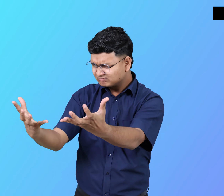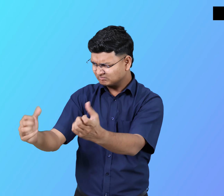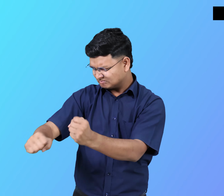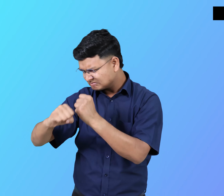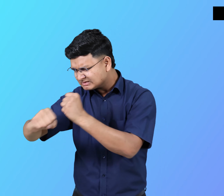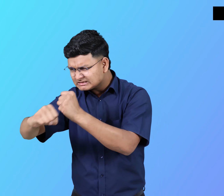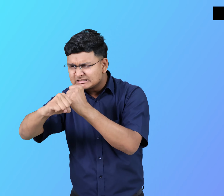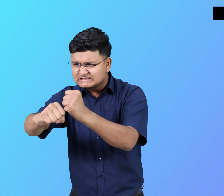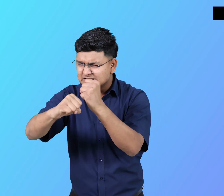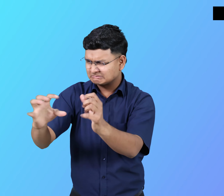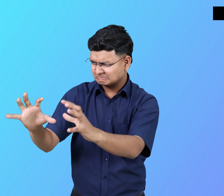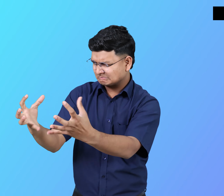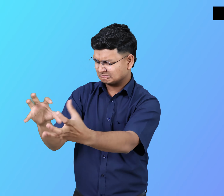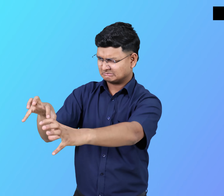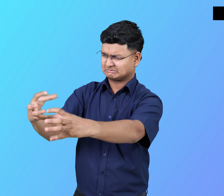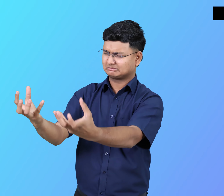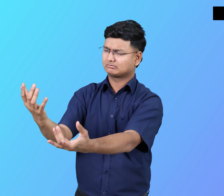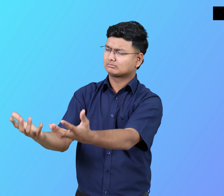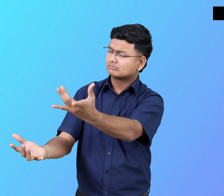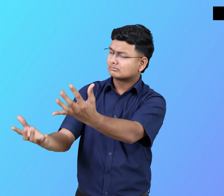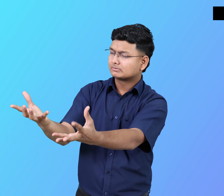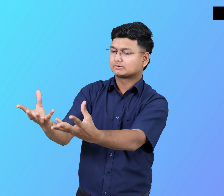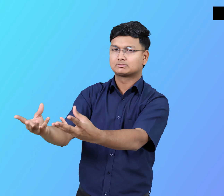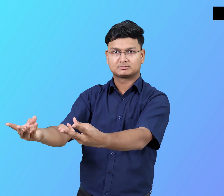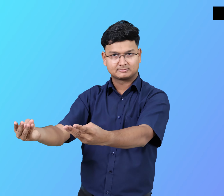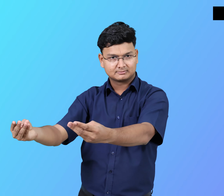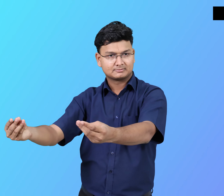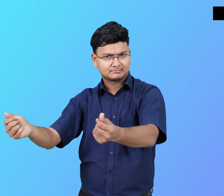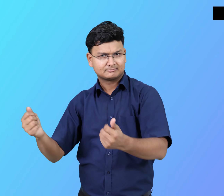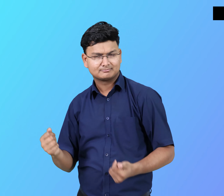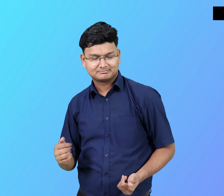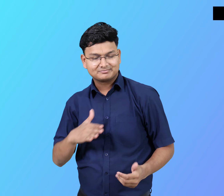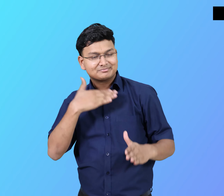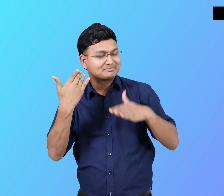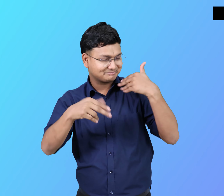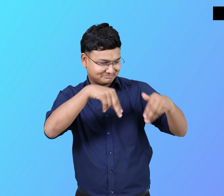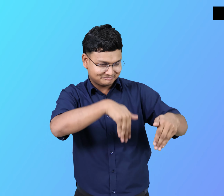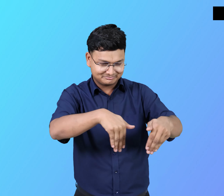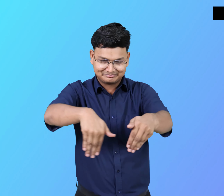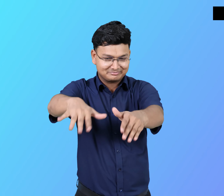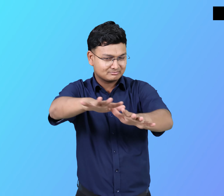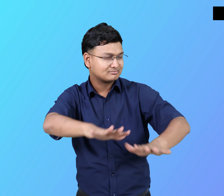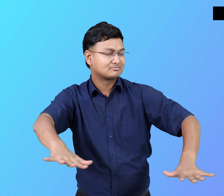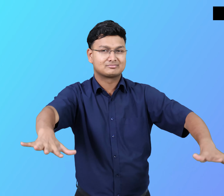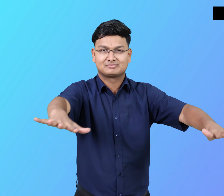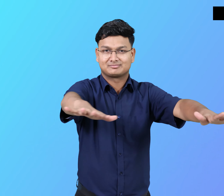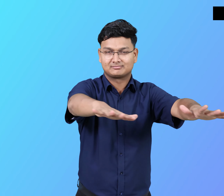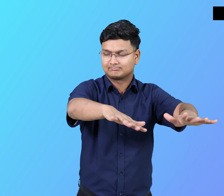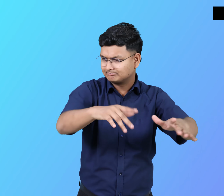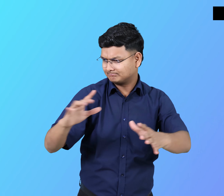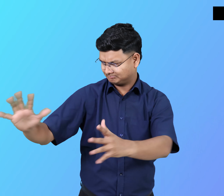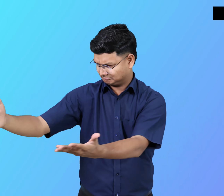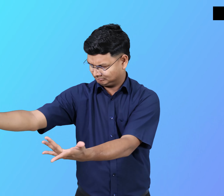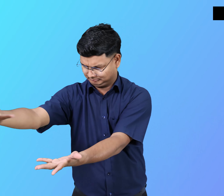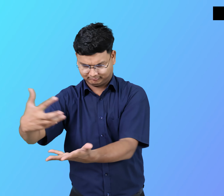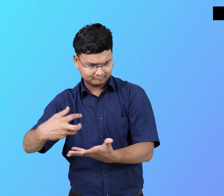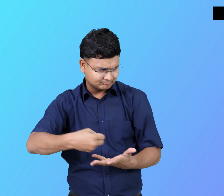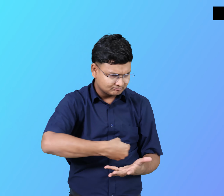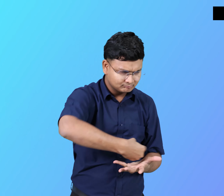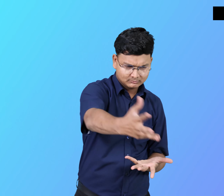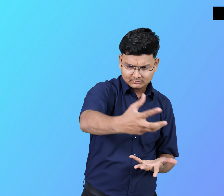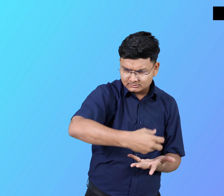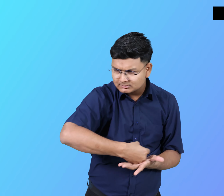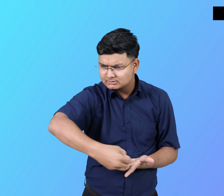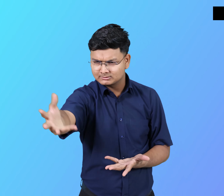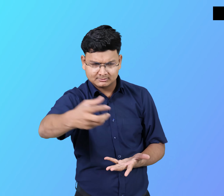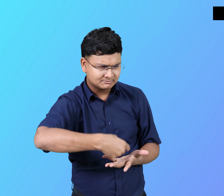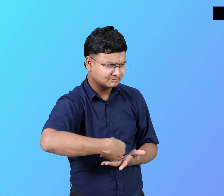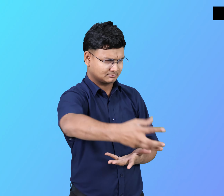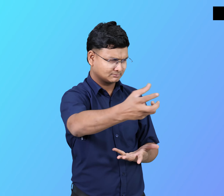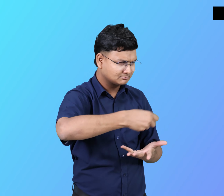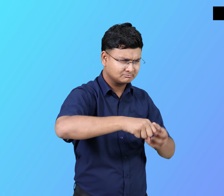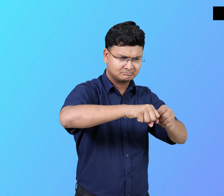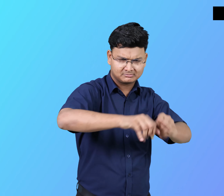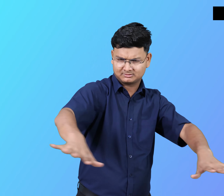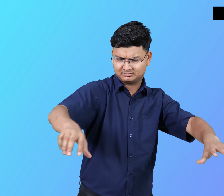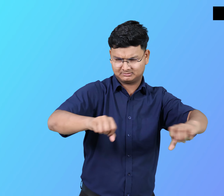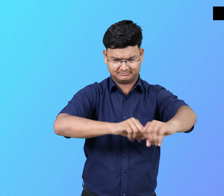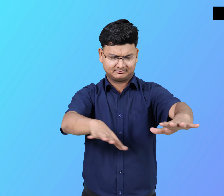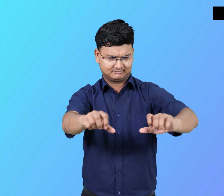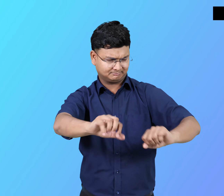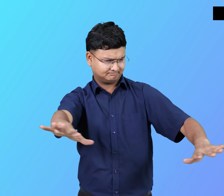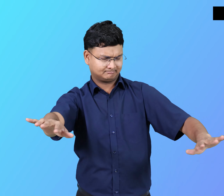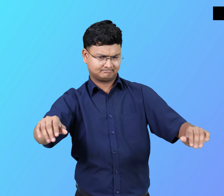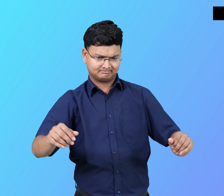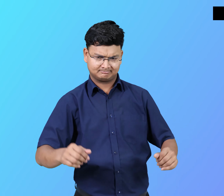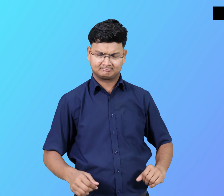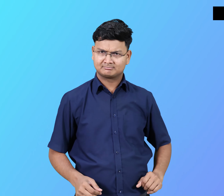Then he beat the burned pieces into dust and scattered the dust over the graves of the common people.